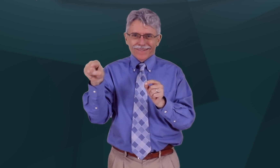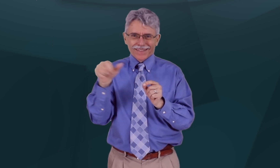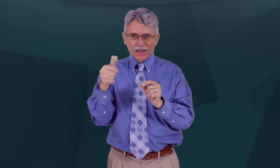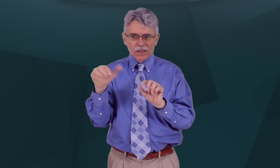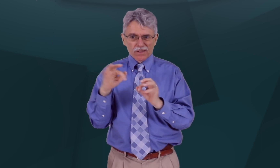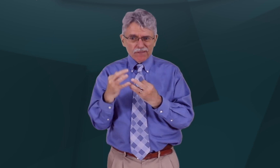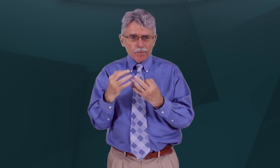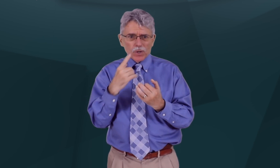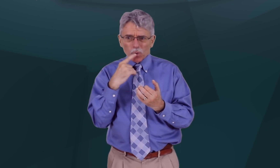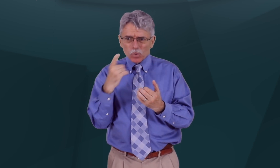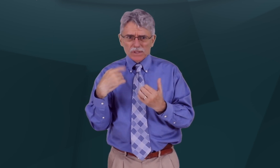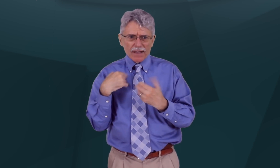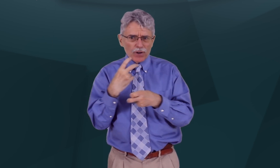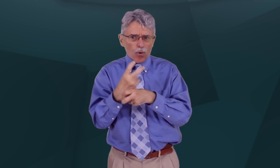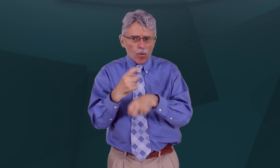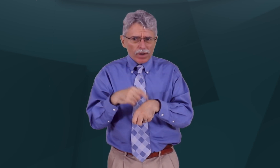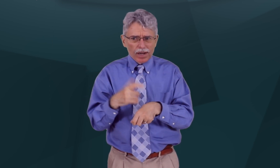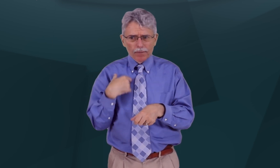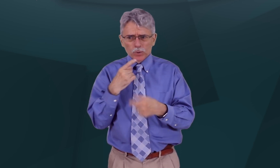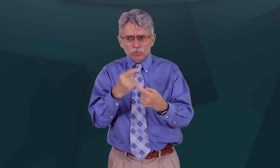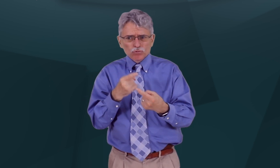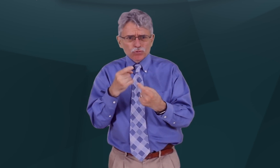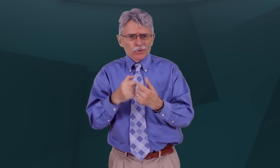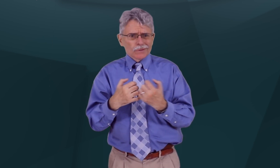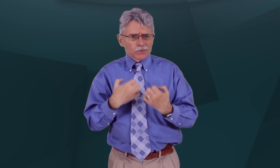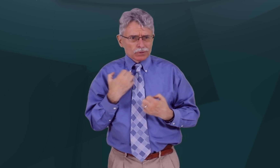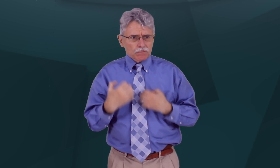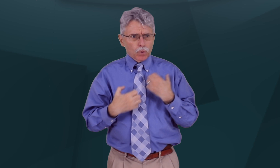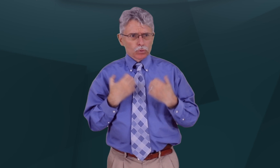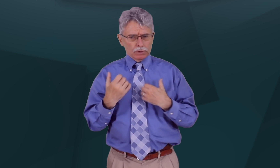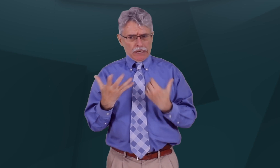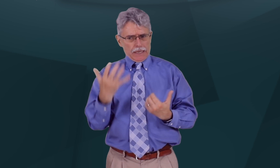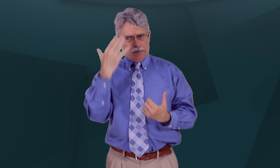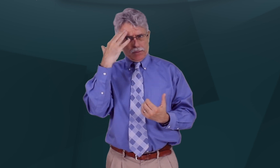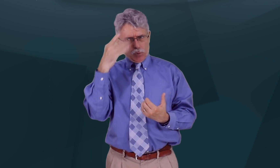that -- what's going on in the family? Who's having a hard time? Who's struggling with their emotions?